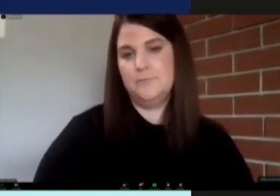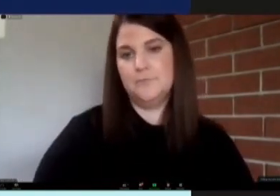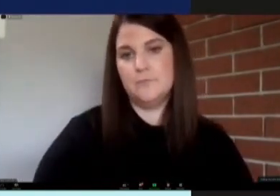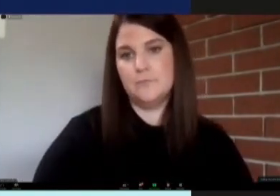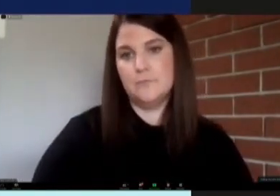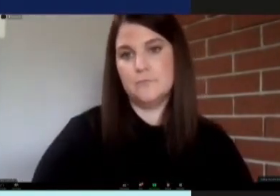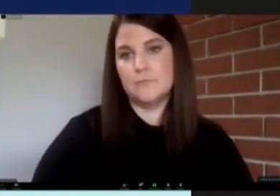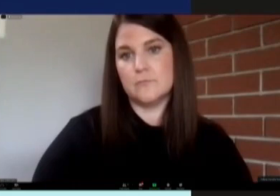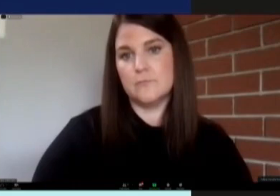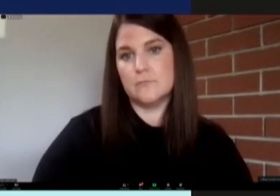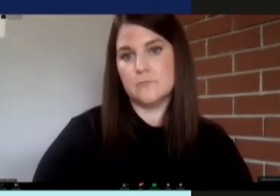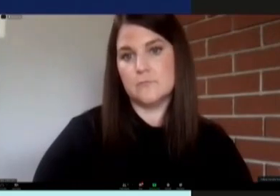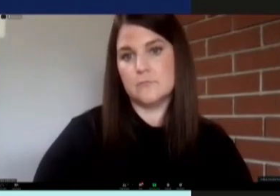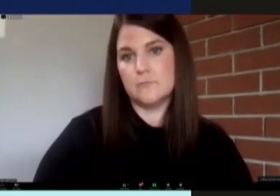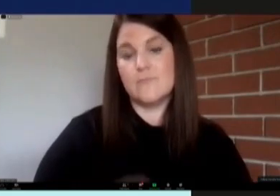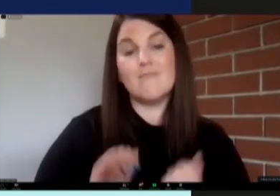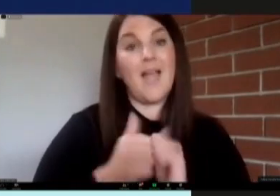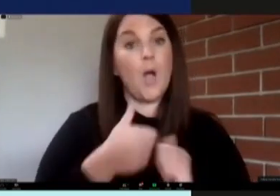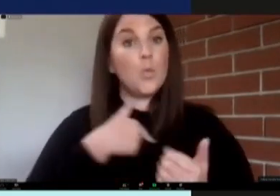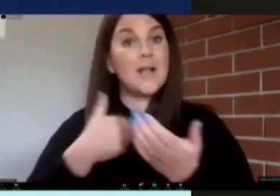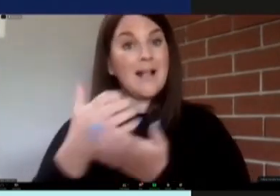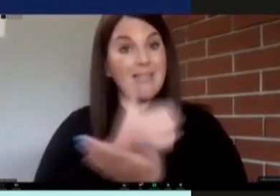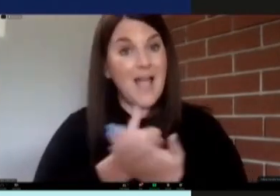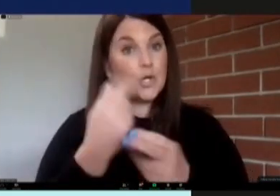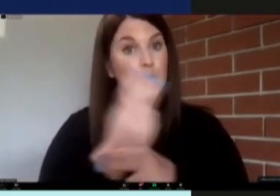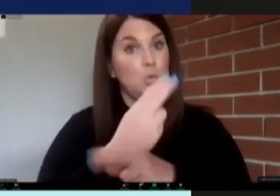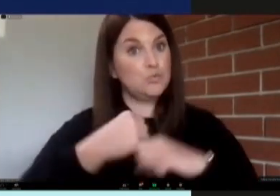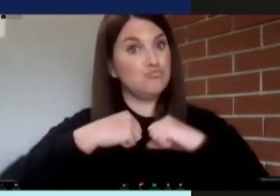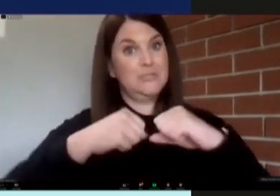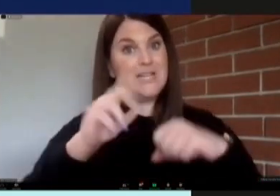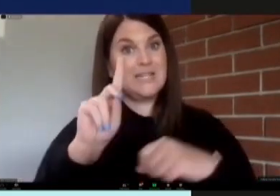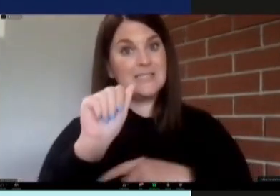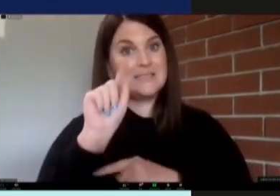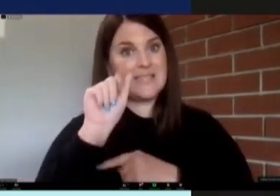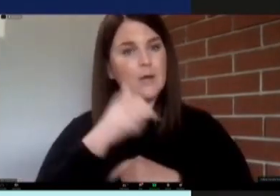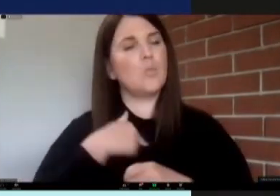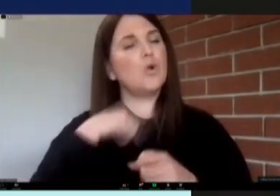And in addressing how we collect protect unused data, we are committed to continuously engaging